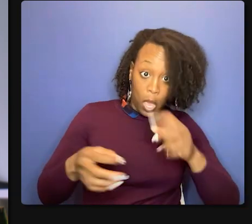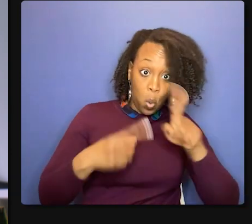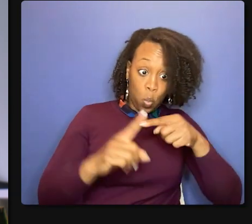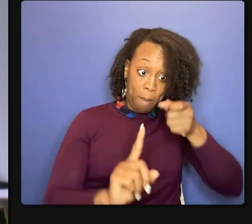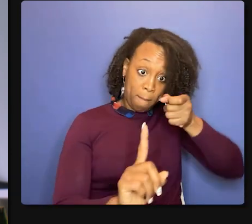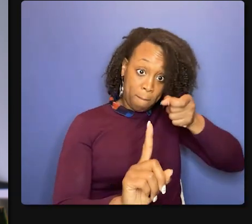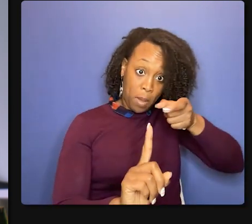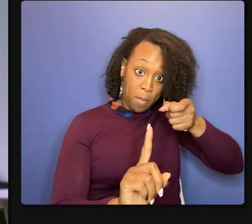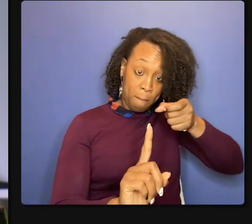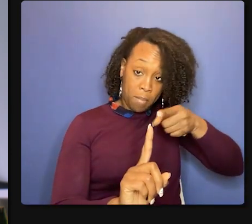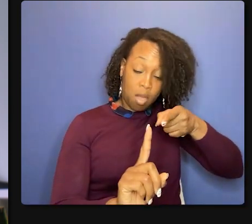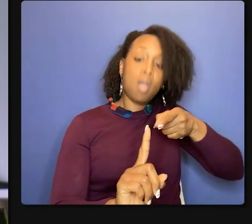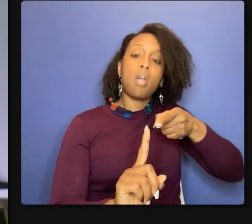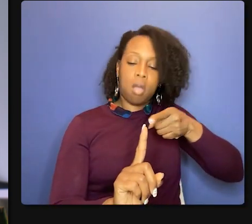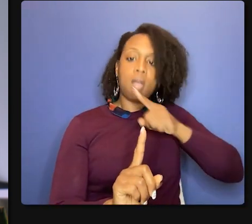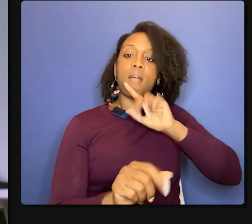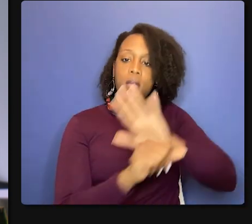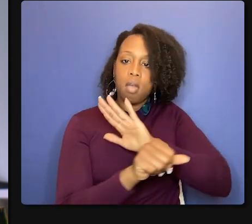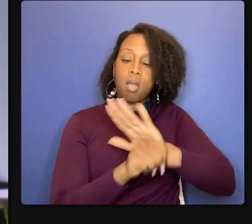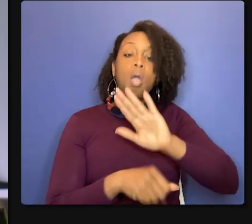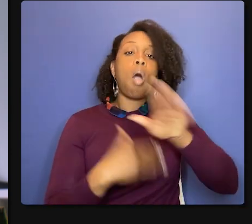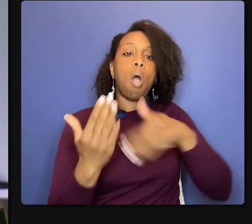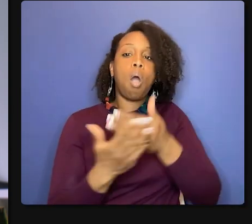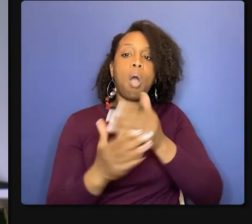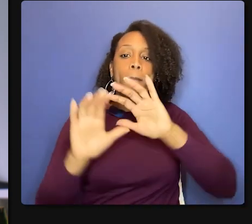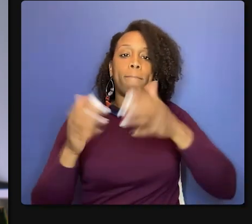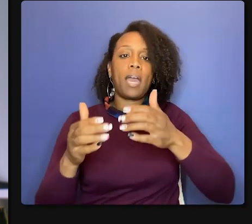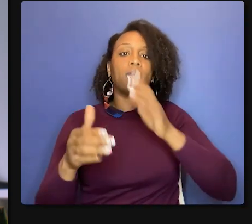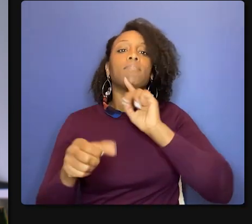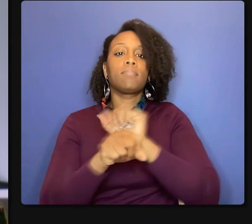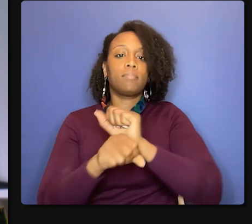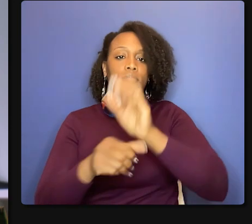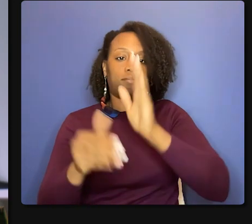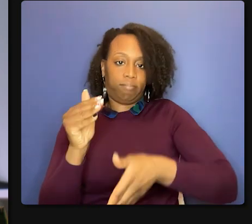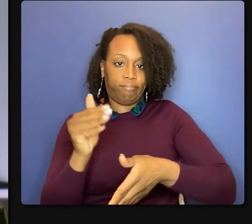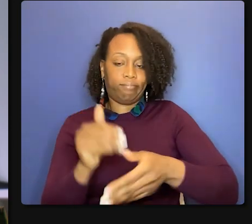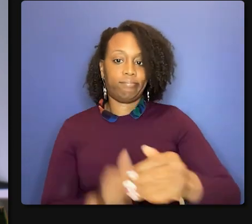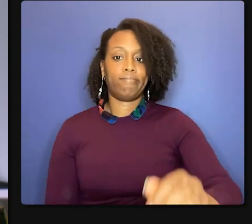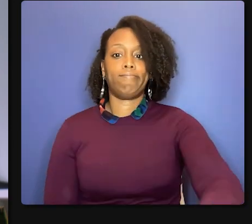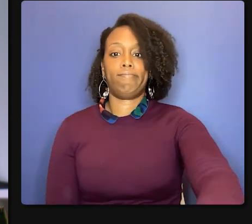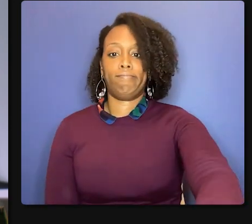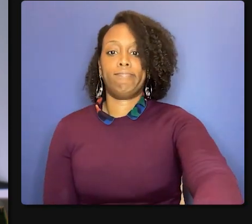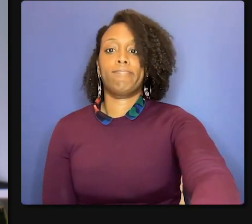is that the monitoring mechanism, when signaled, that you're guaranteed that your entire batch is complete.